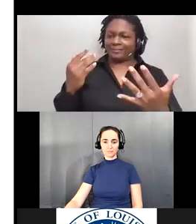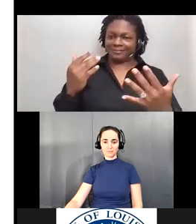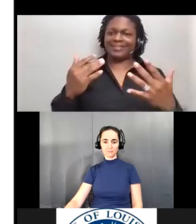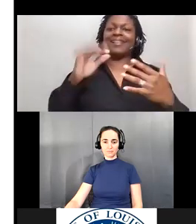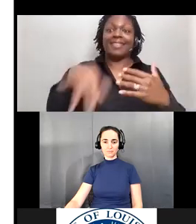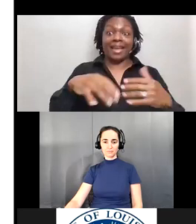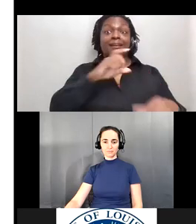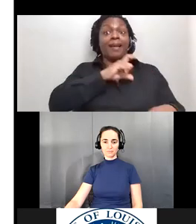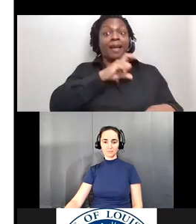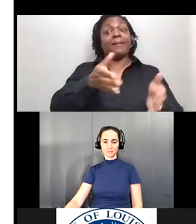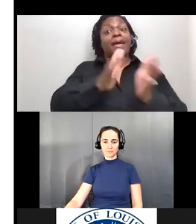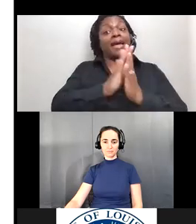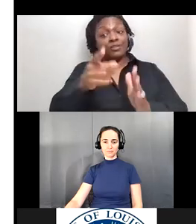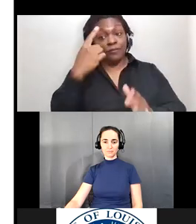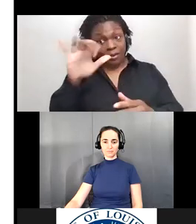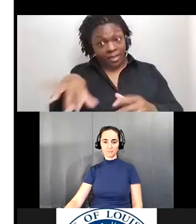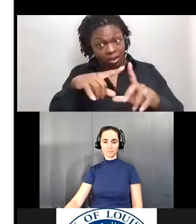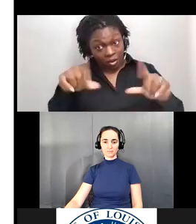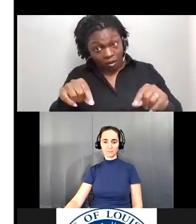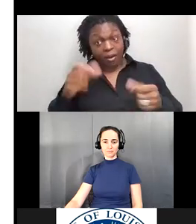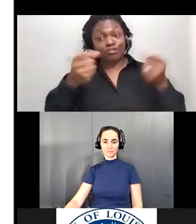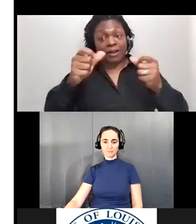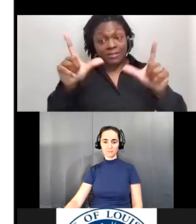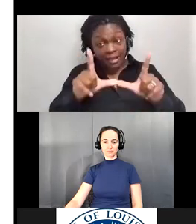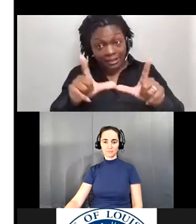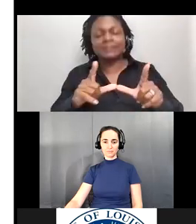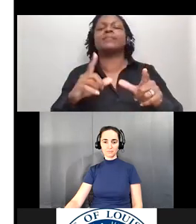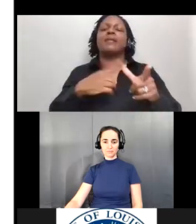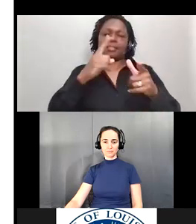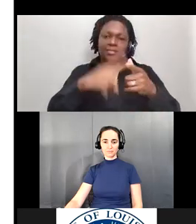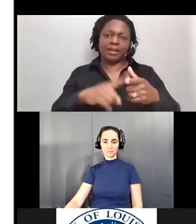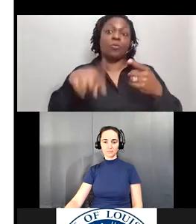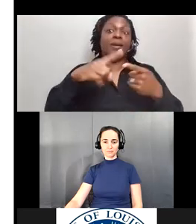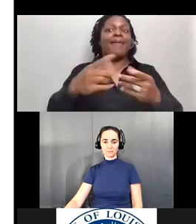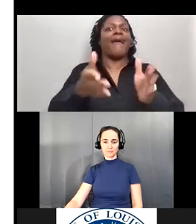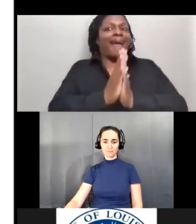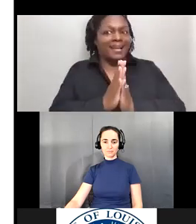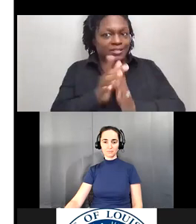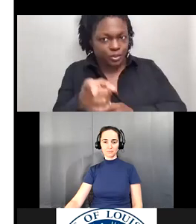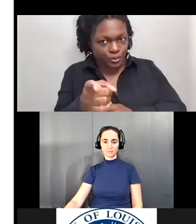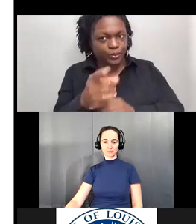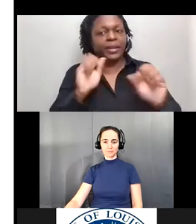or your driver's license and when they ask you for that you can give them your driver's license No, the other information that they're asking for.